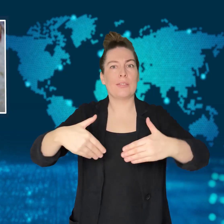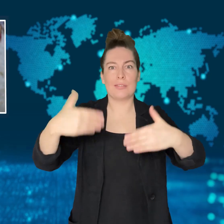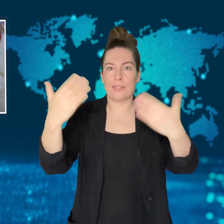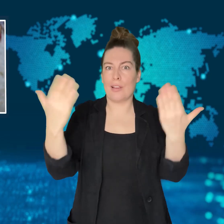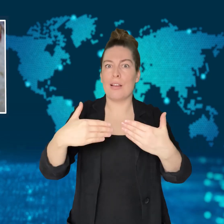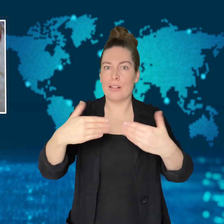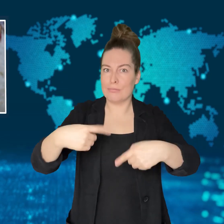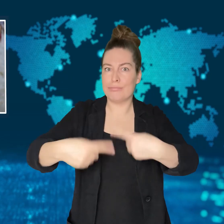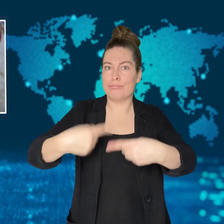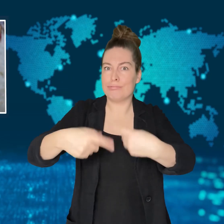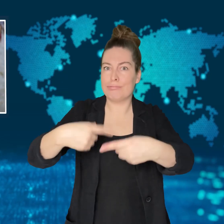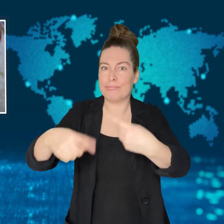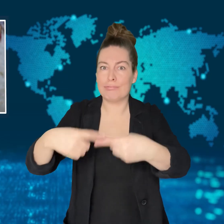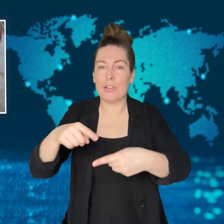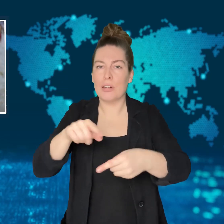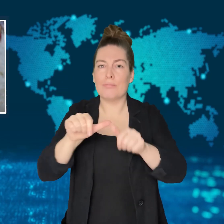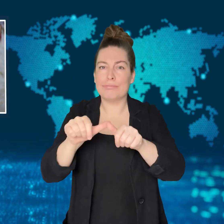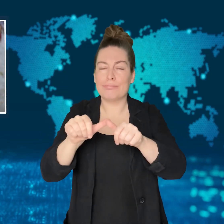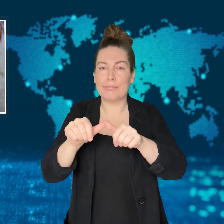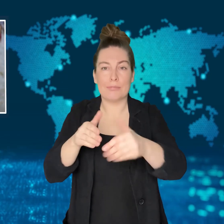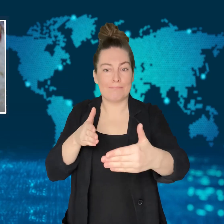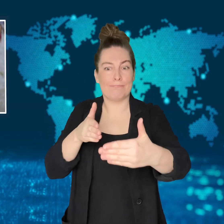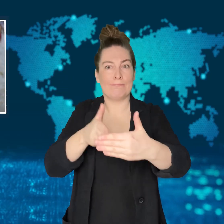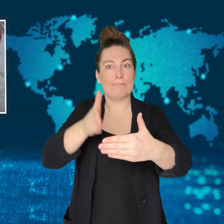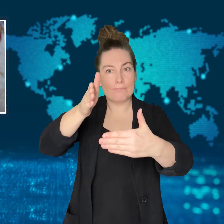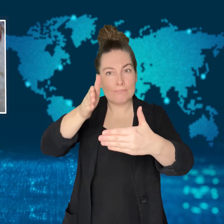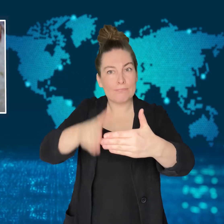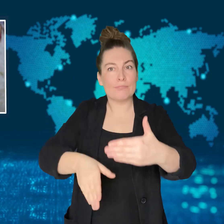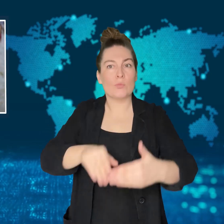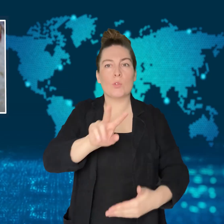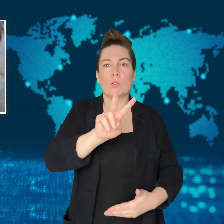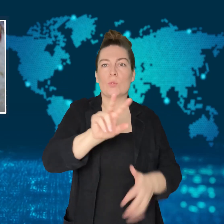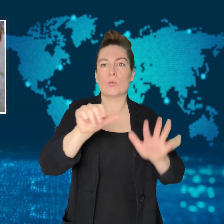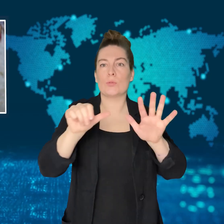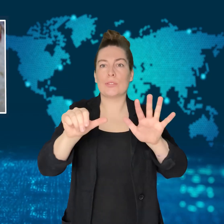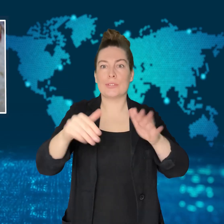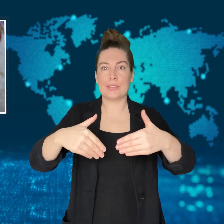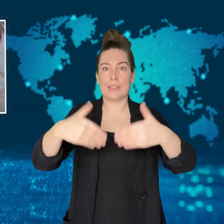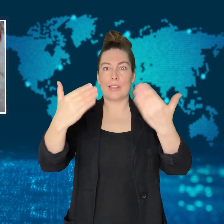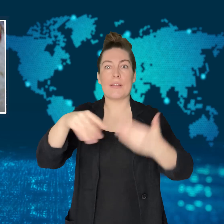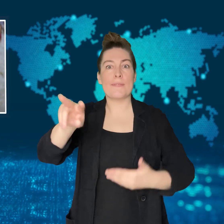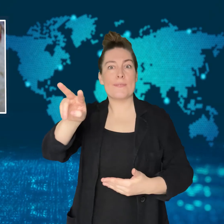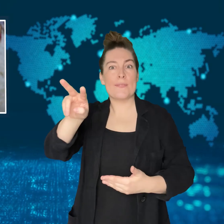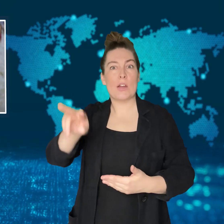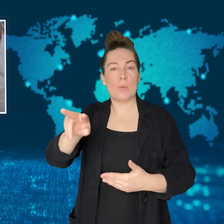The festival is a 45-day event